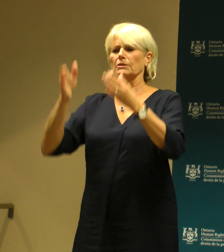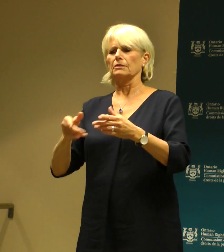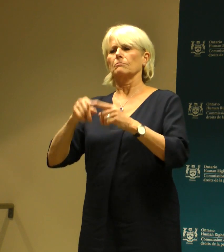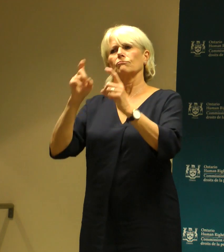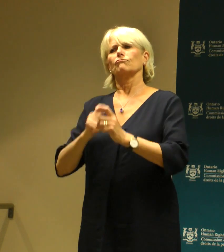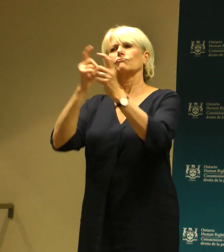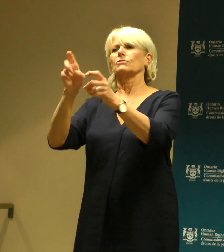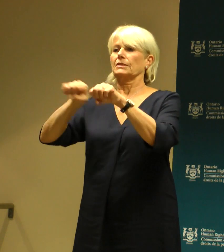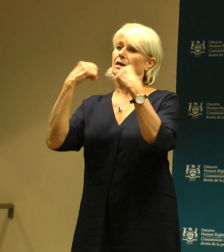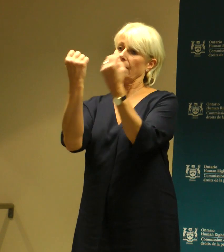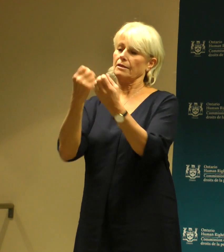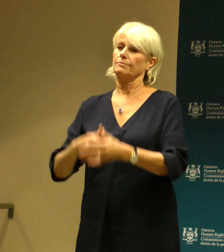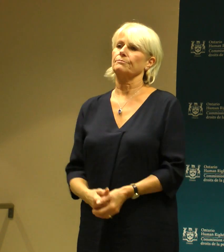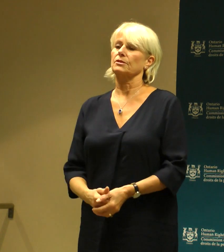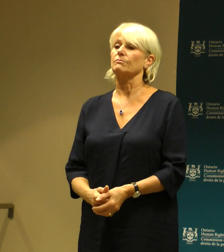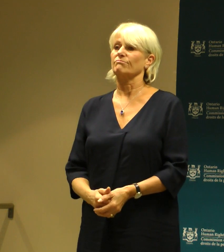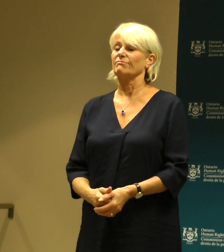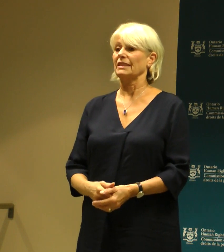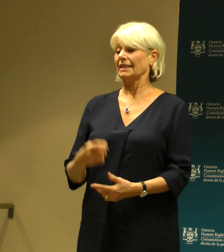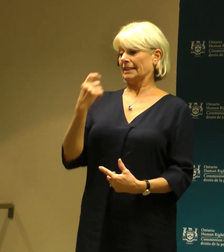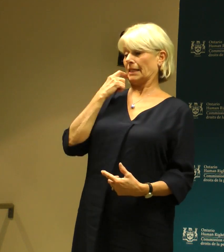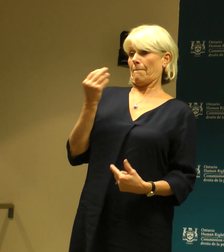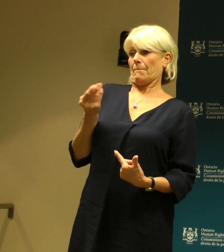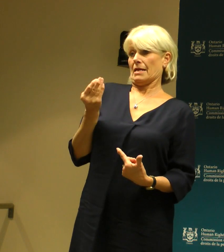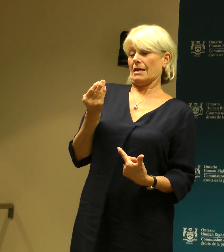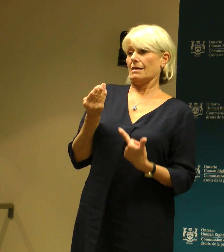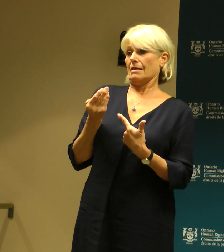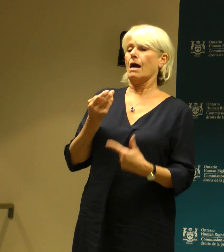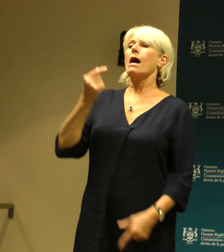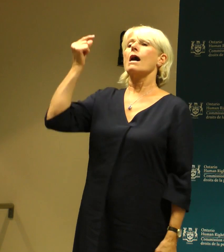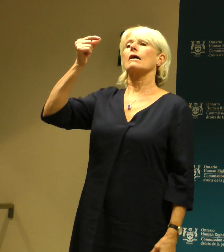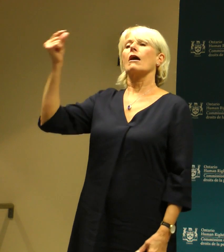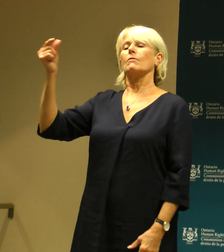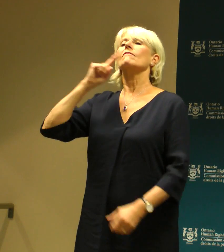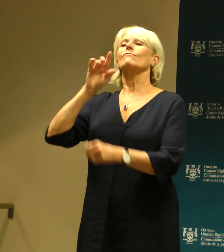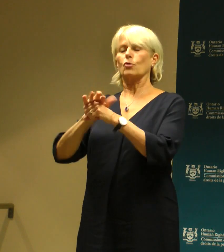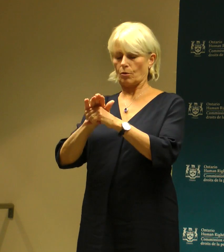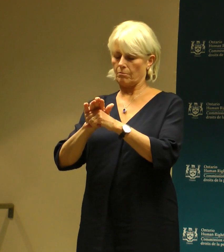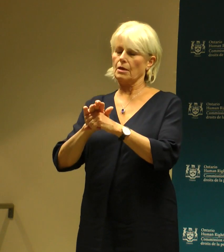As recently as Monday, the government affirmed the importance of inclusive and